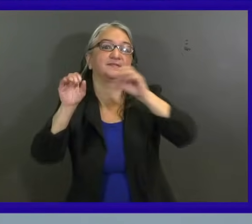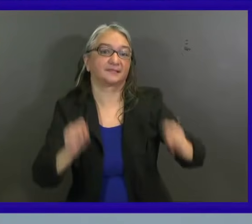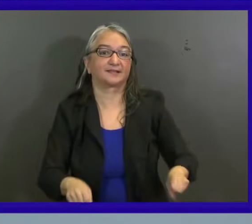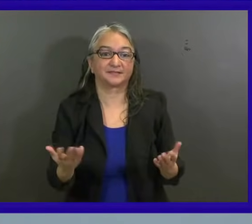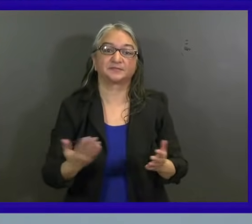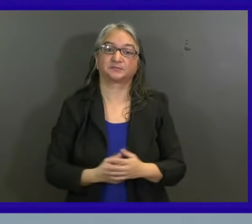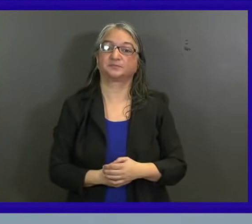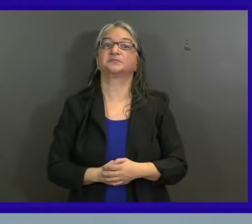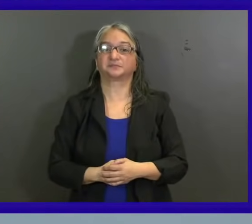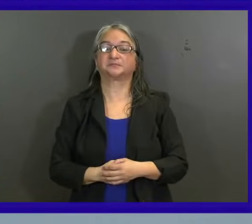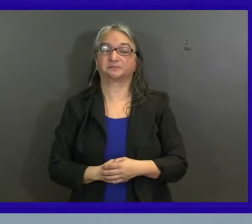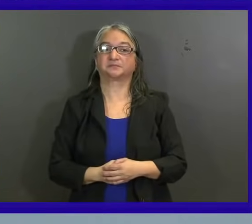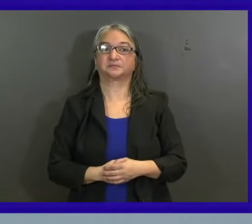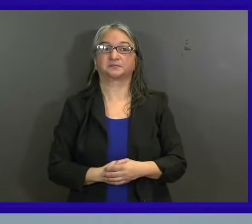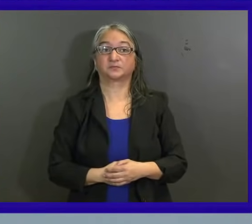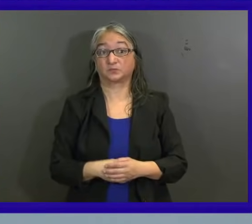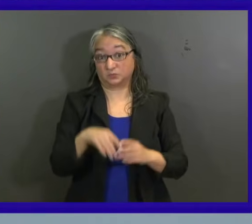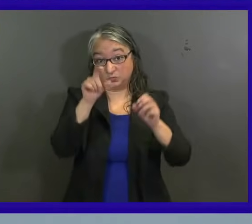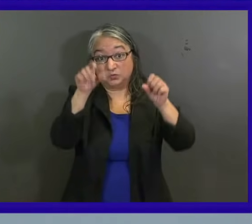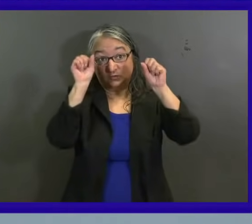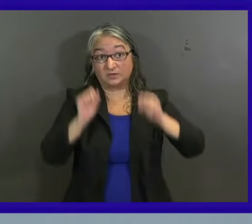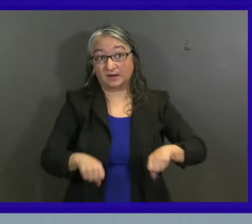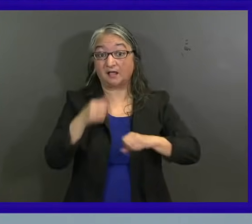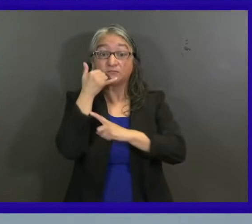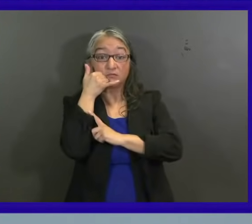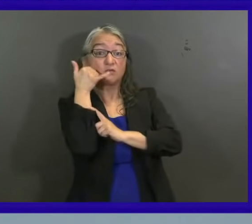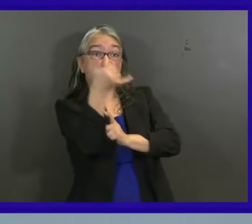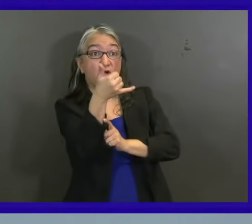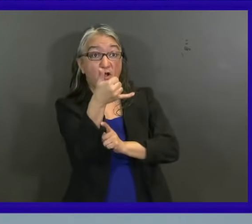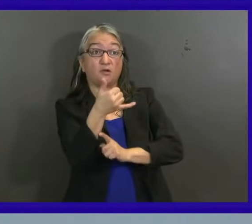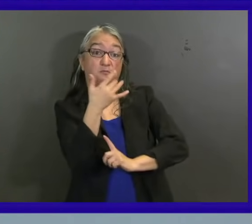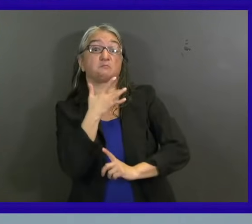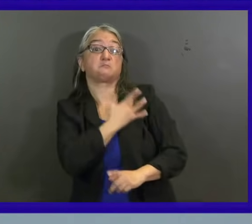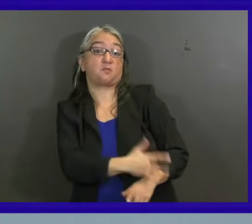you can call the province's call center you can book through the online booking tool as well